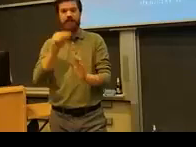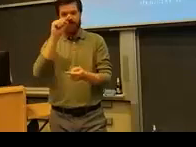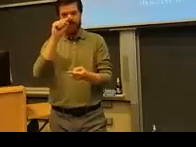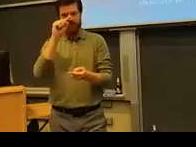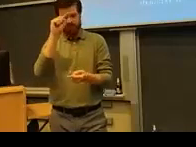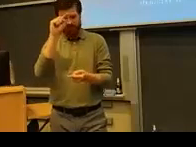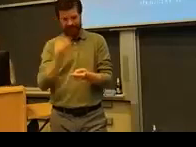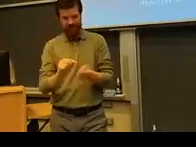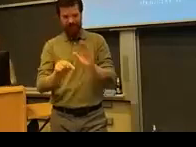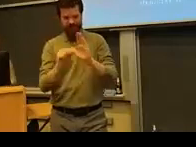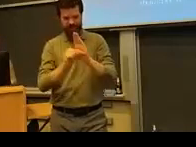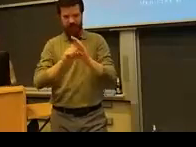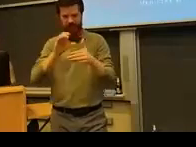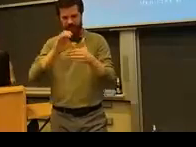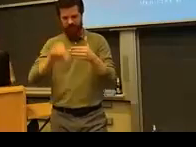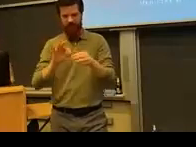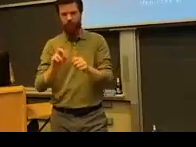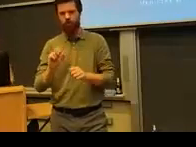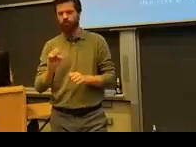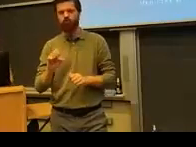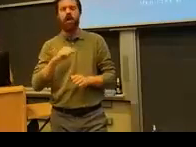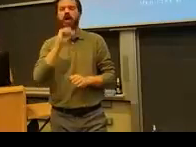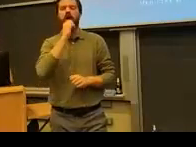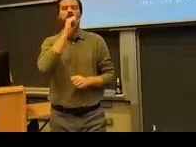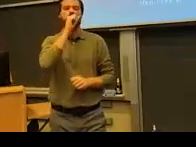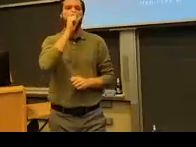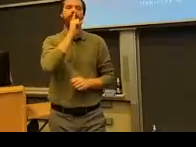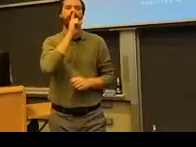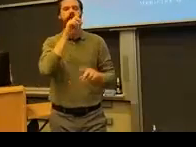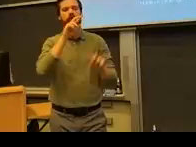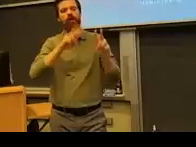with use um not judging the patients in terms of their substance use and looking them at them as